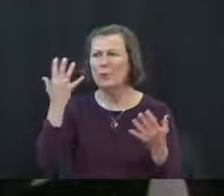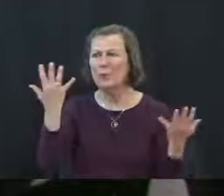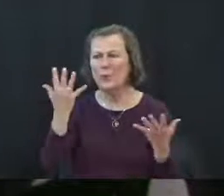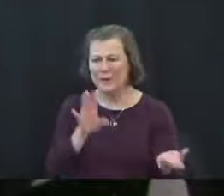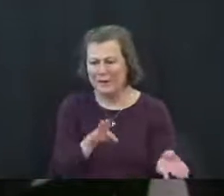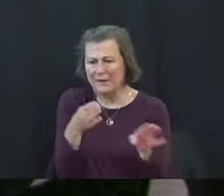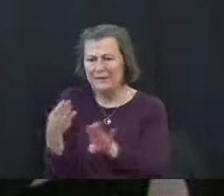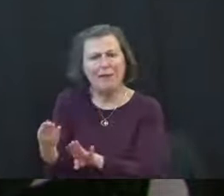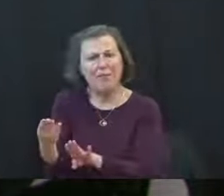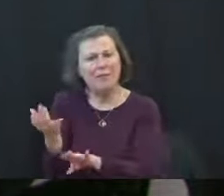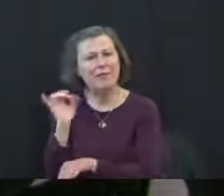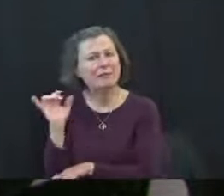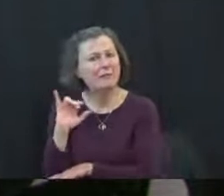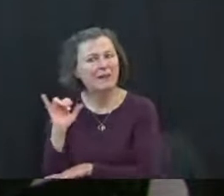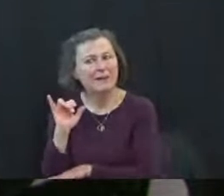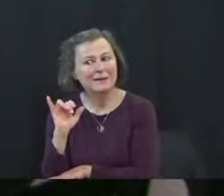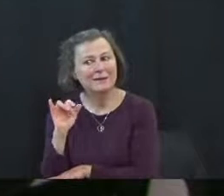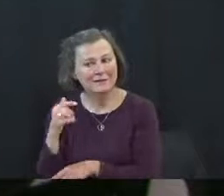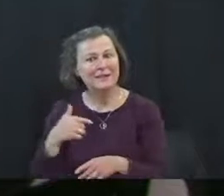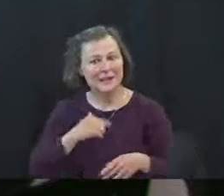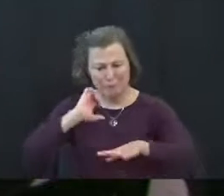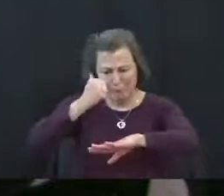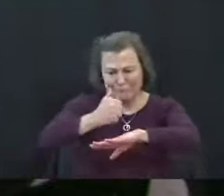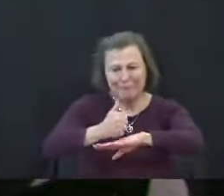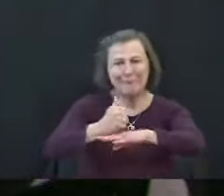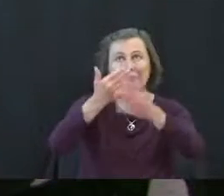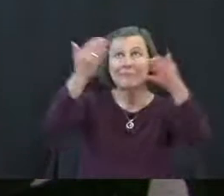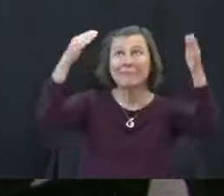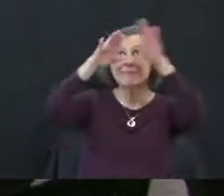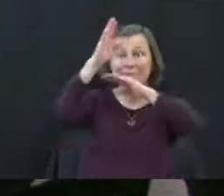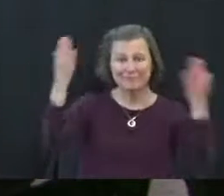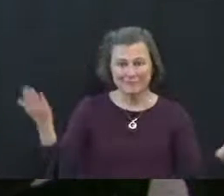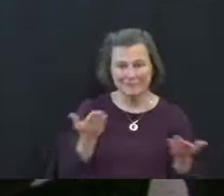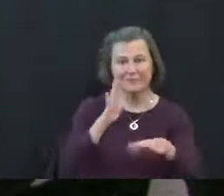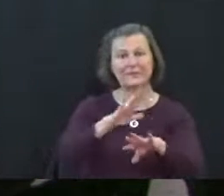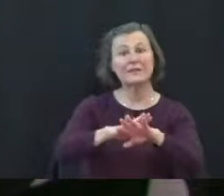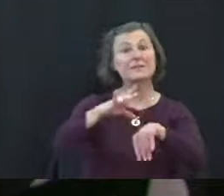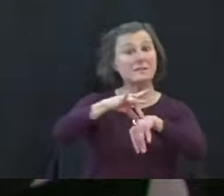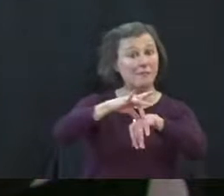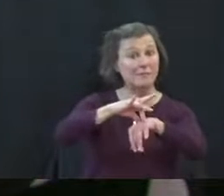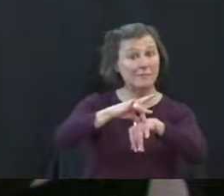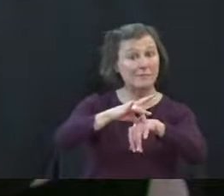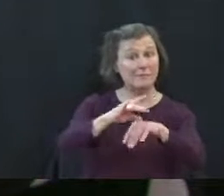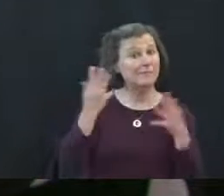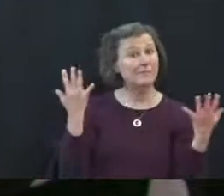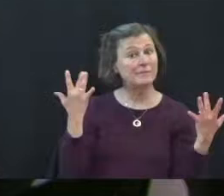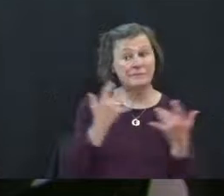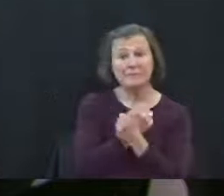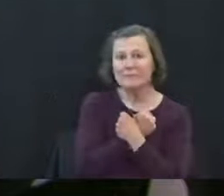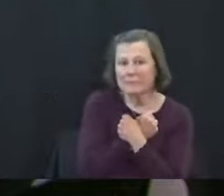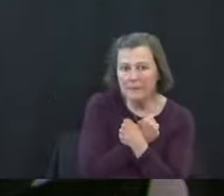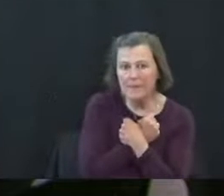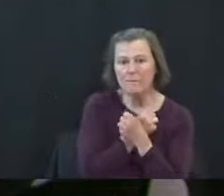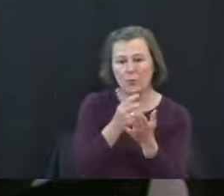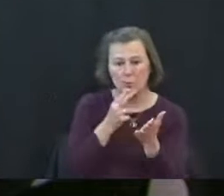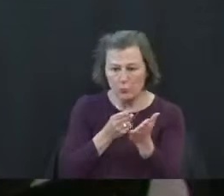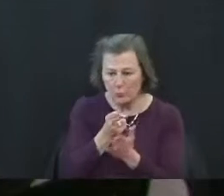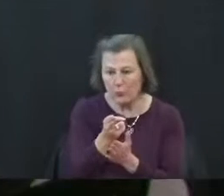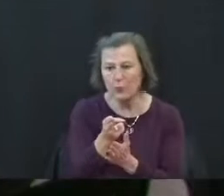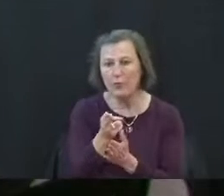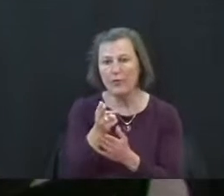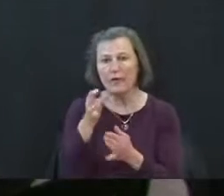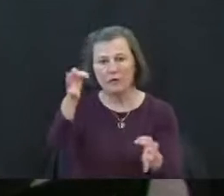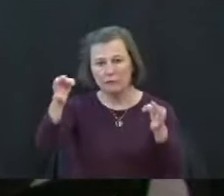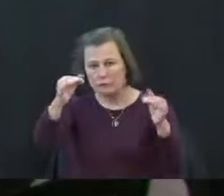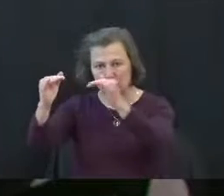Let us create heaven here on earth where love and truth and justice reign.